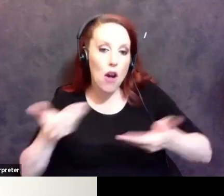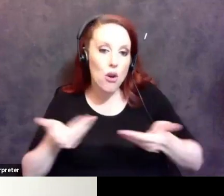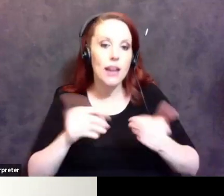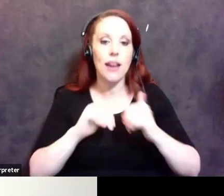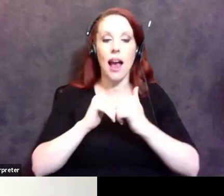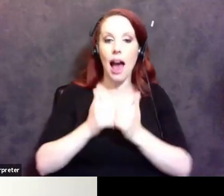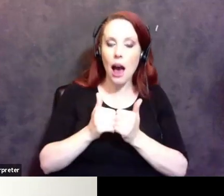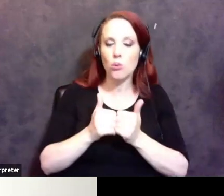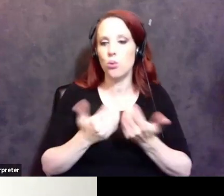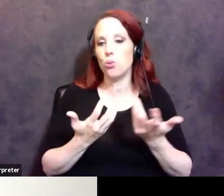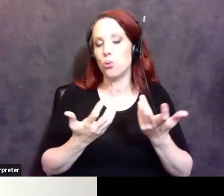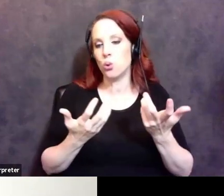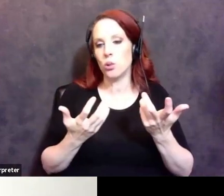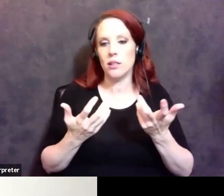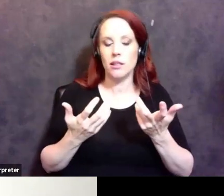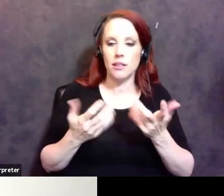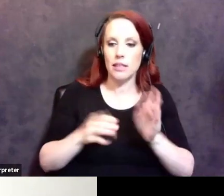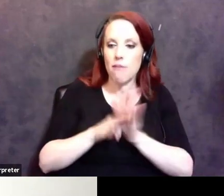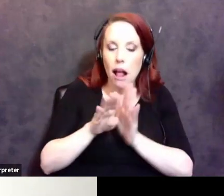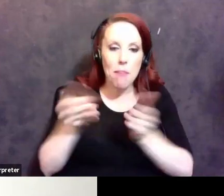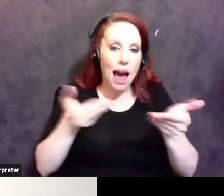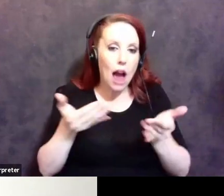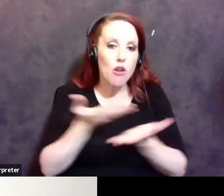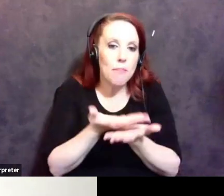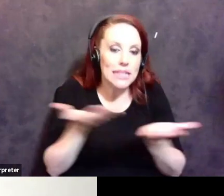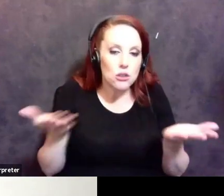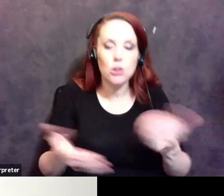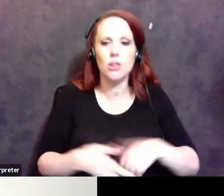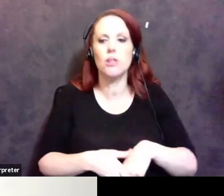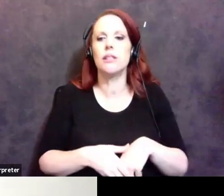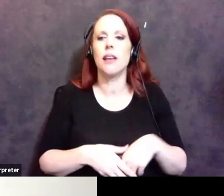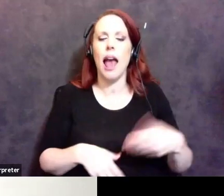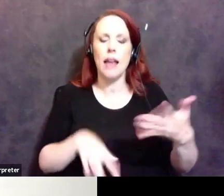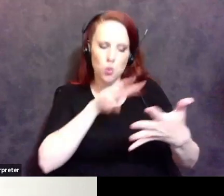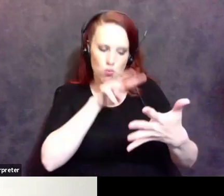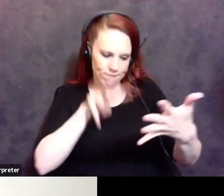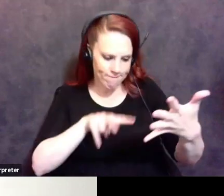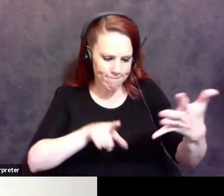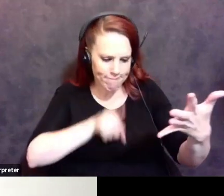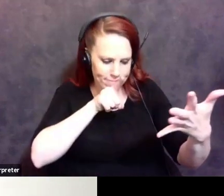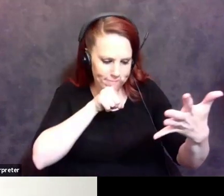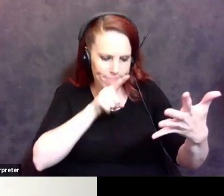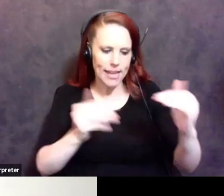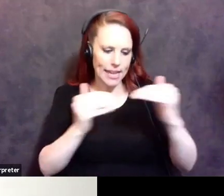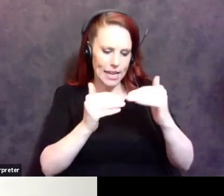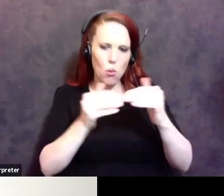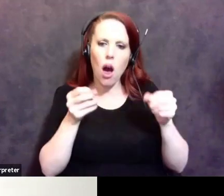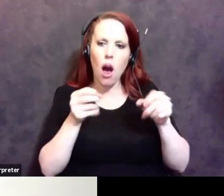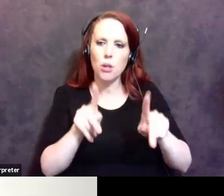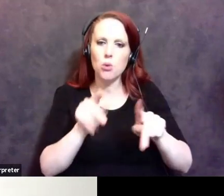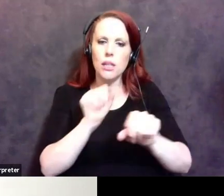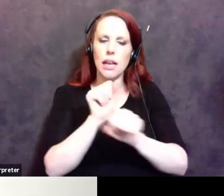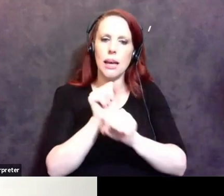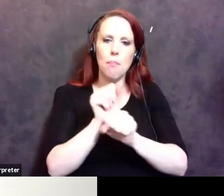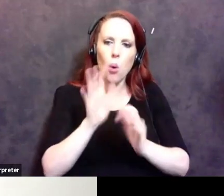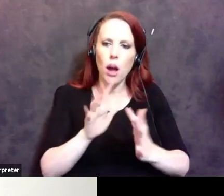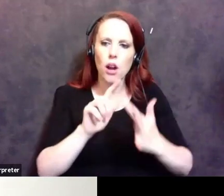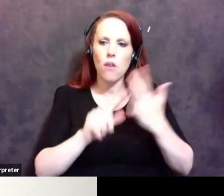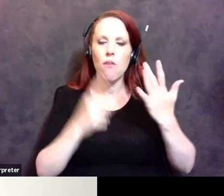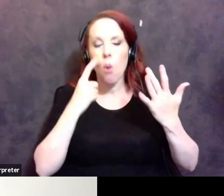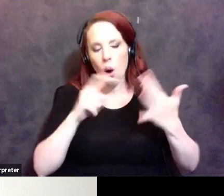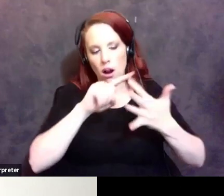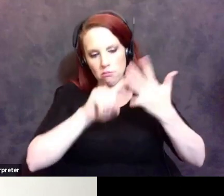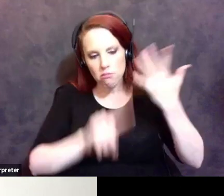together, and it doesn't say we are an equal opportunity with XYZ and people with disabilities and